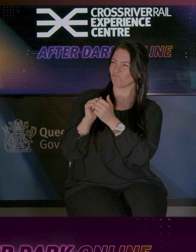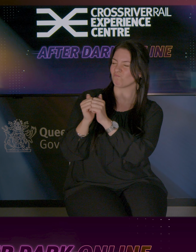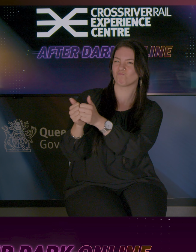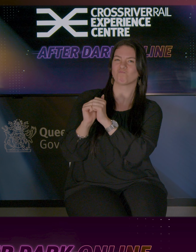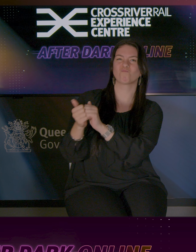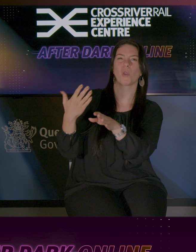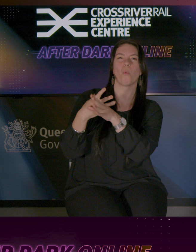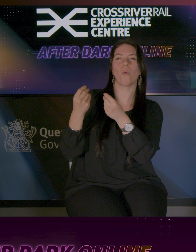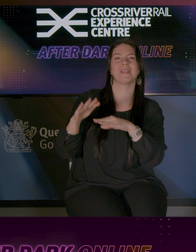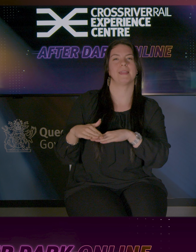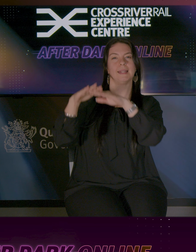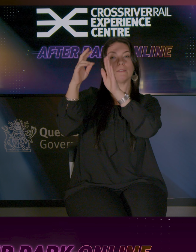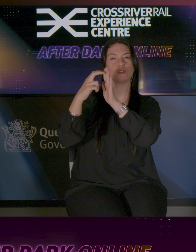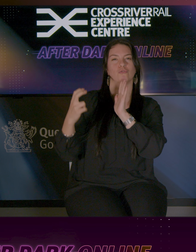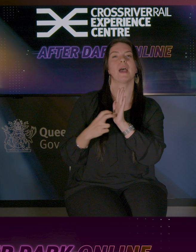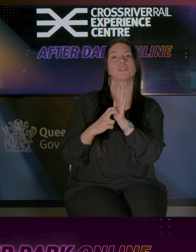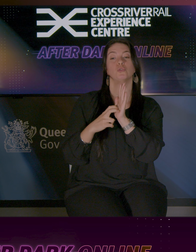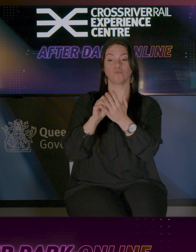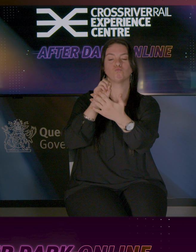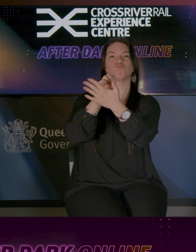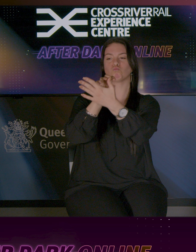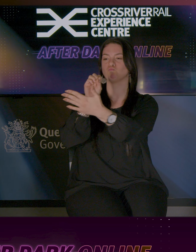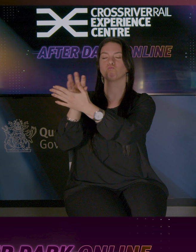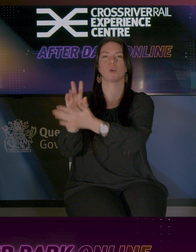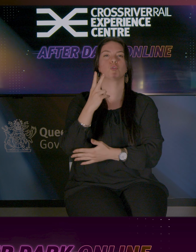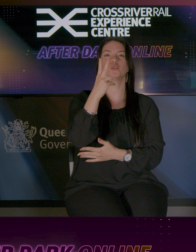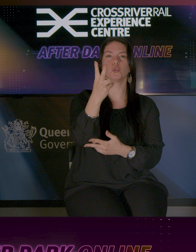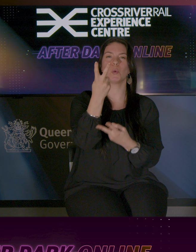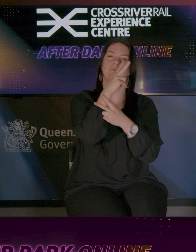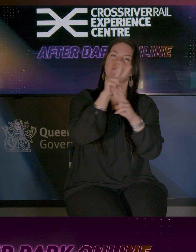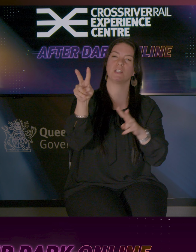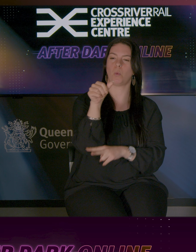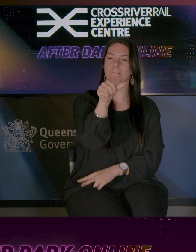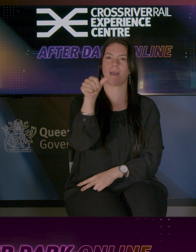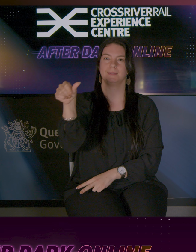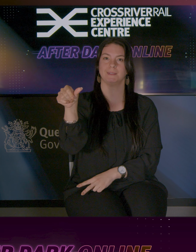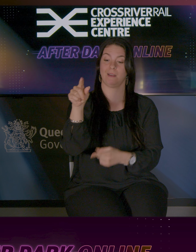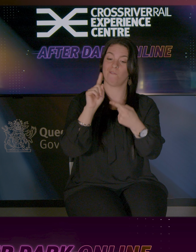indicators in the lift button control panel a yellow light which illuminates when the